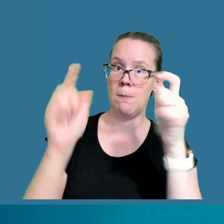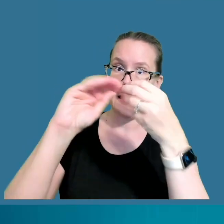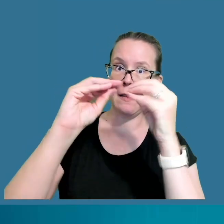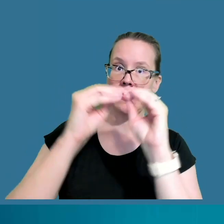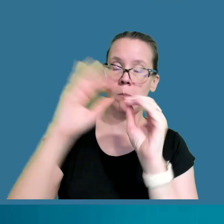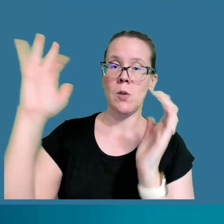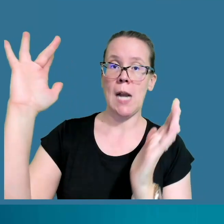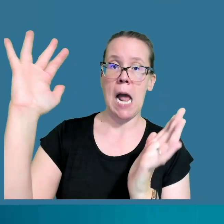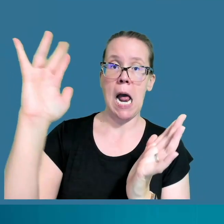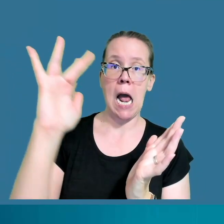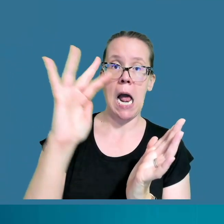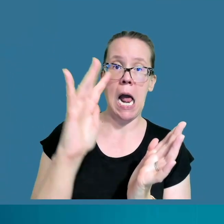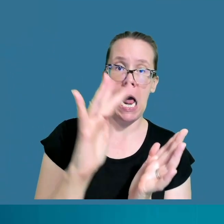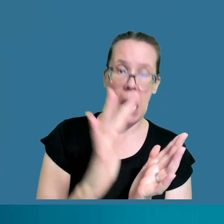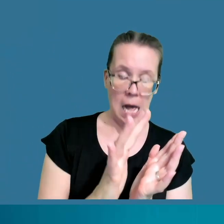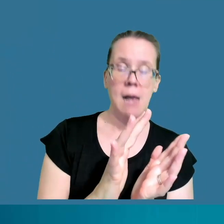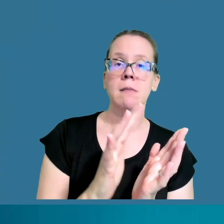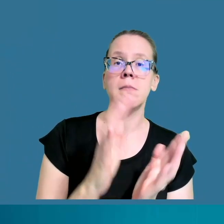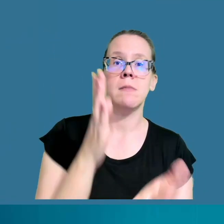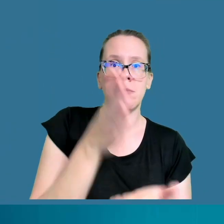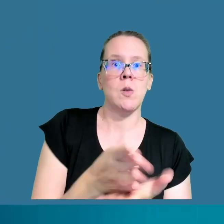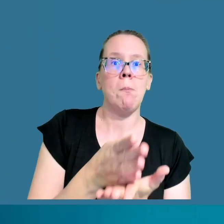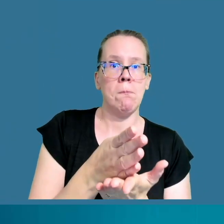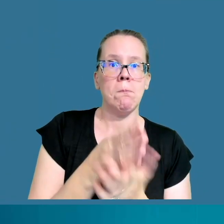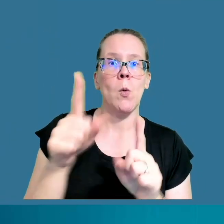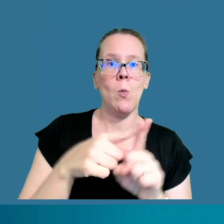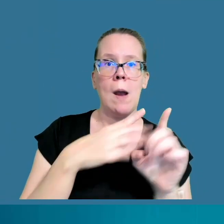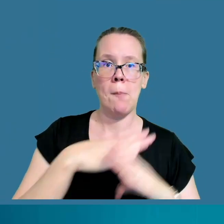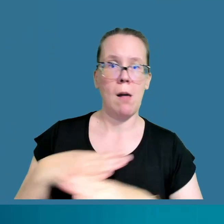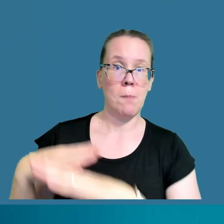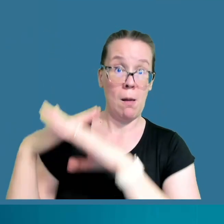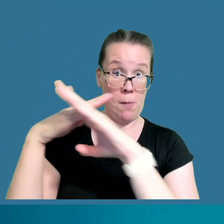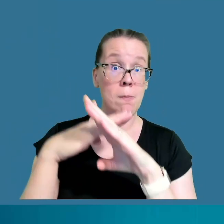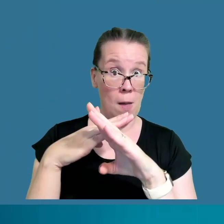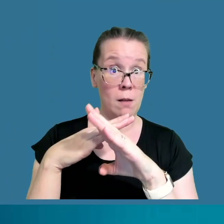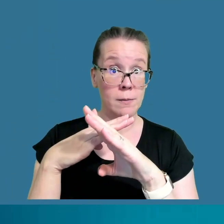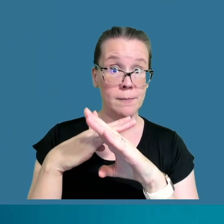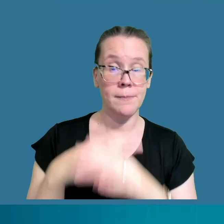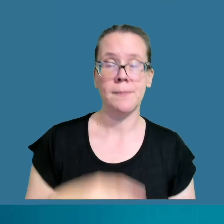it. And I'll know that I--you know--I can avoid that thread buildup by only,